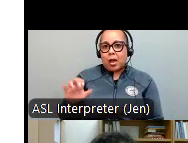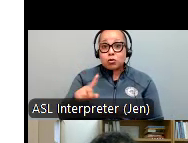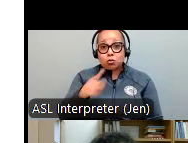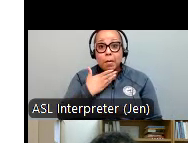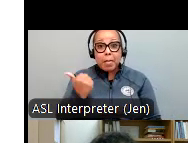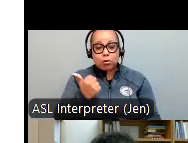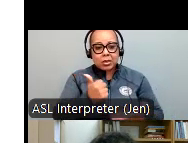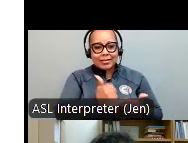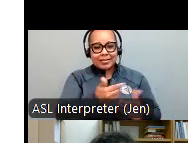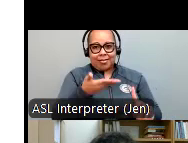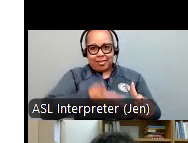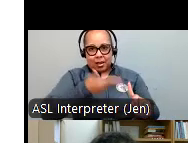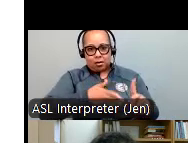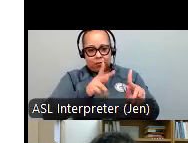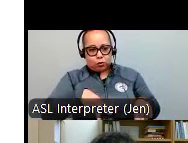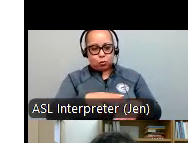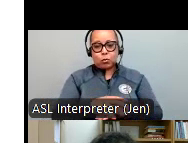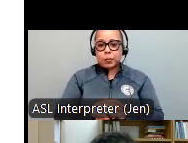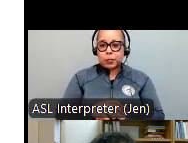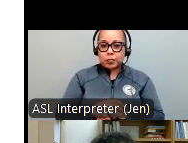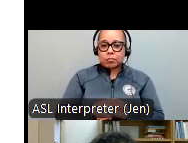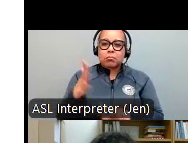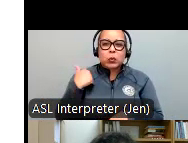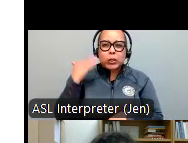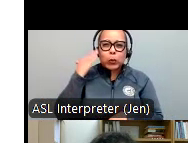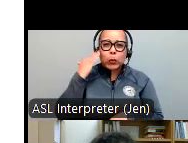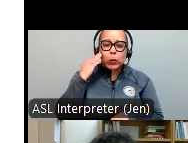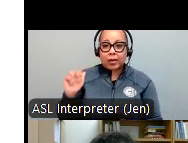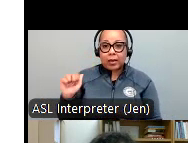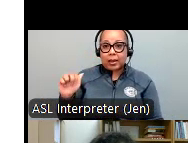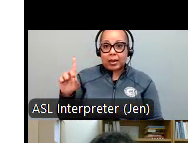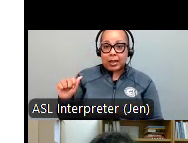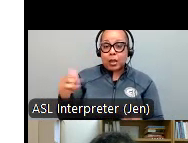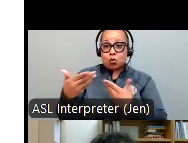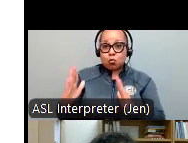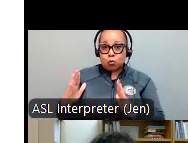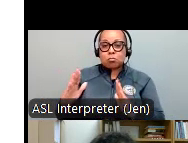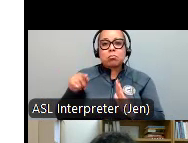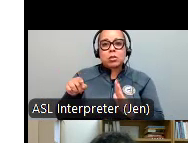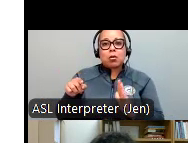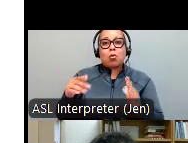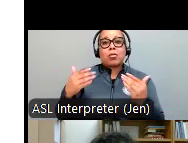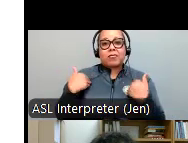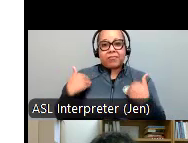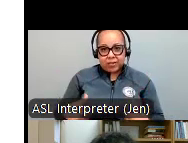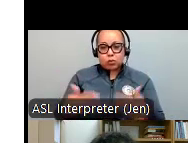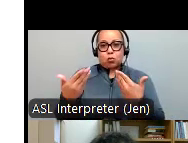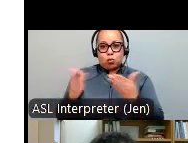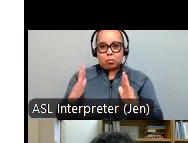that individual. We know that the ADA rooms or physical rooms, we've learned that those